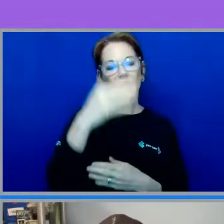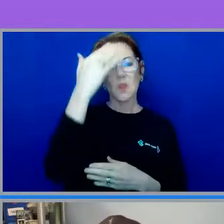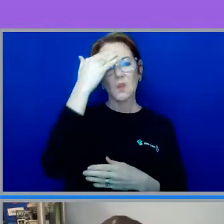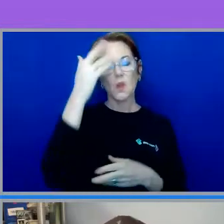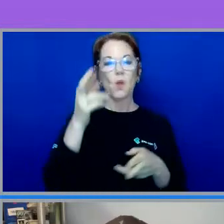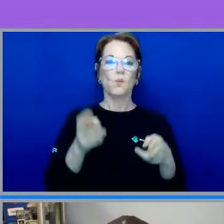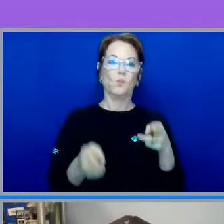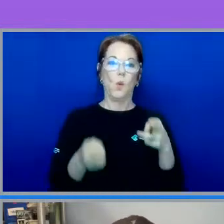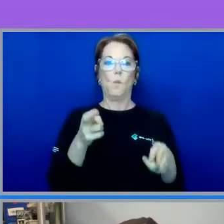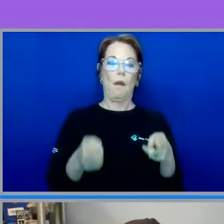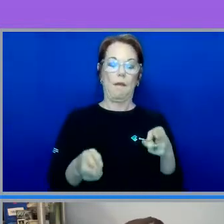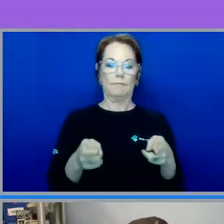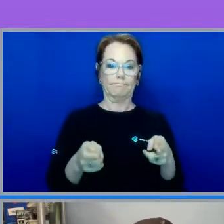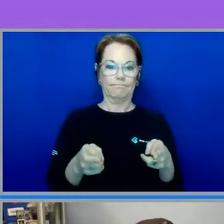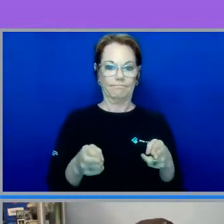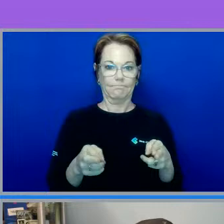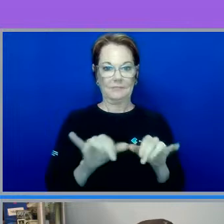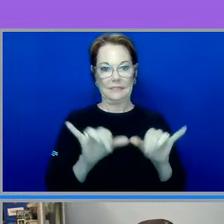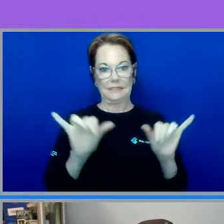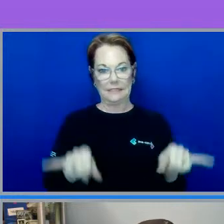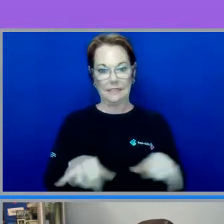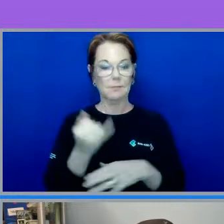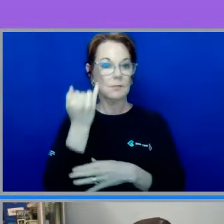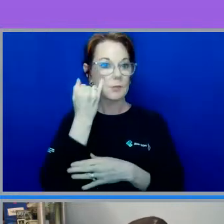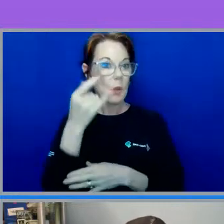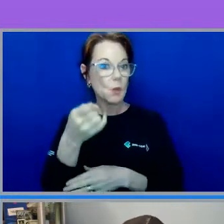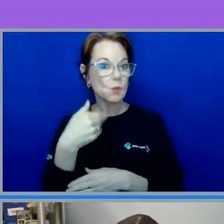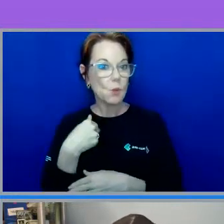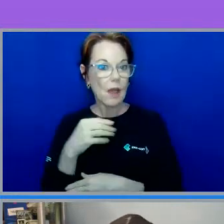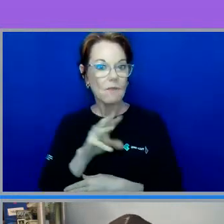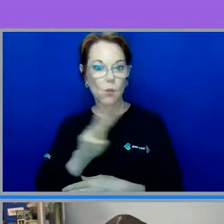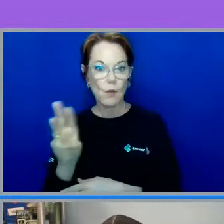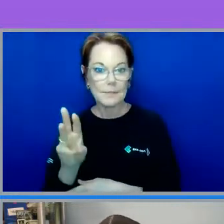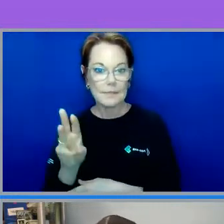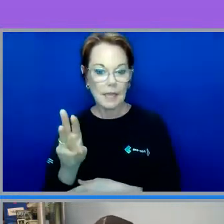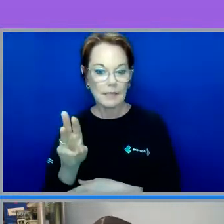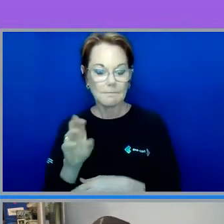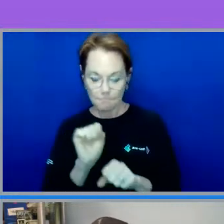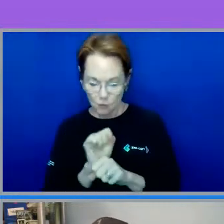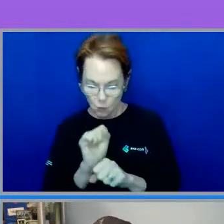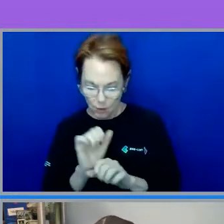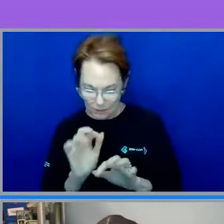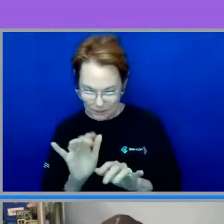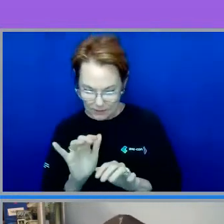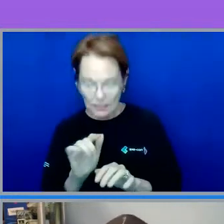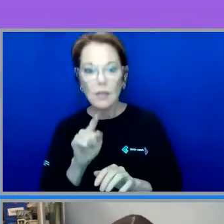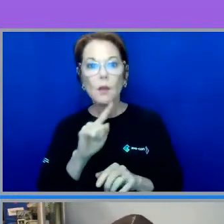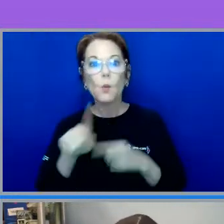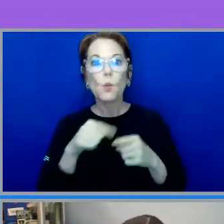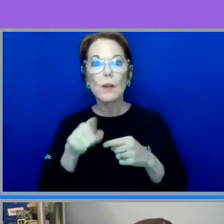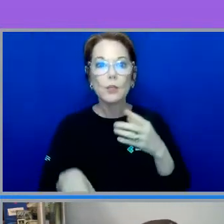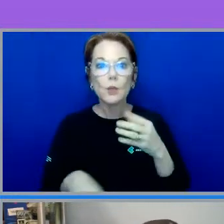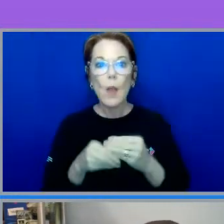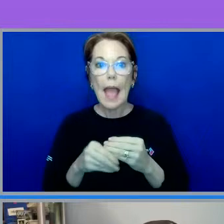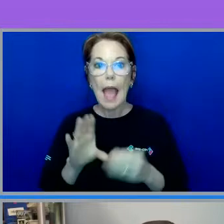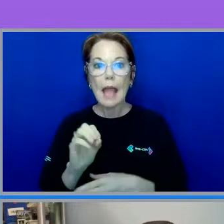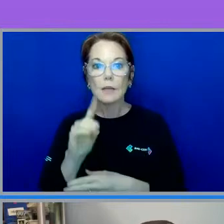For your coding projects, let's say you're working on a website,